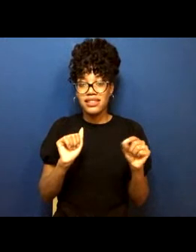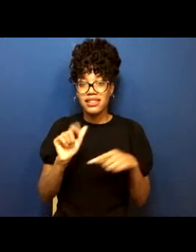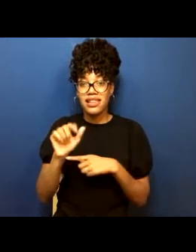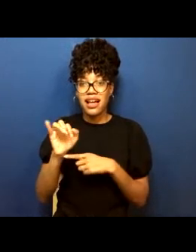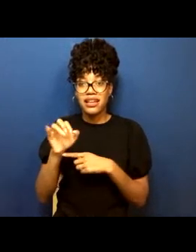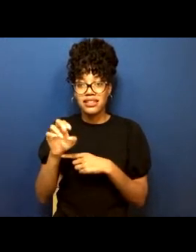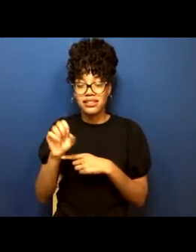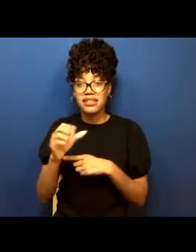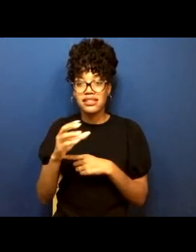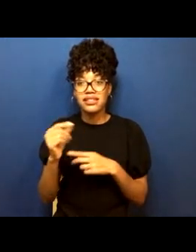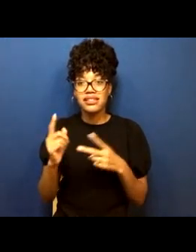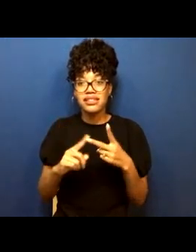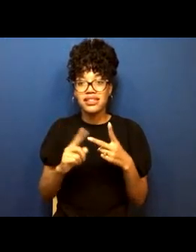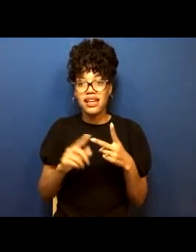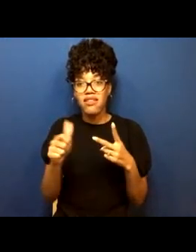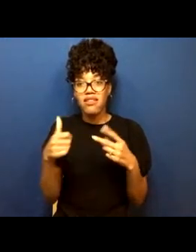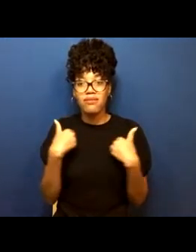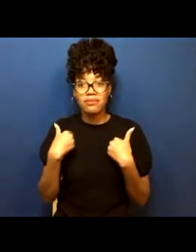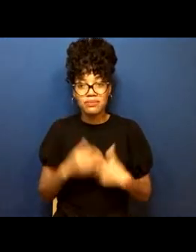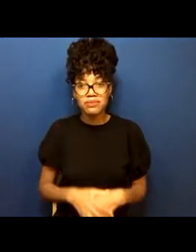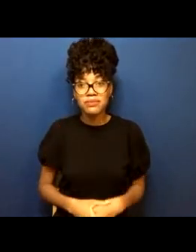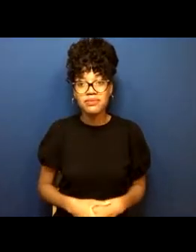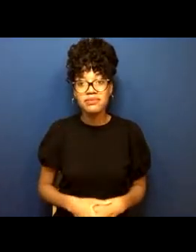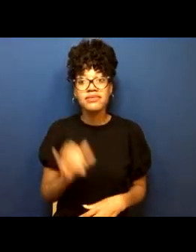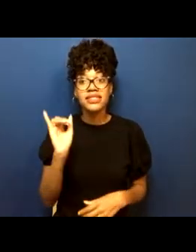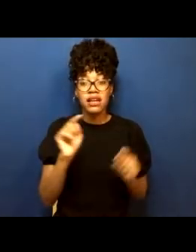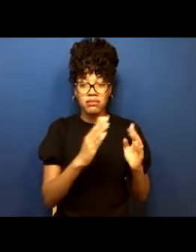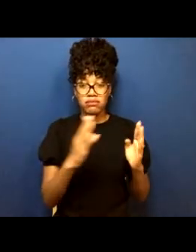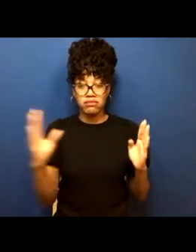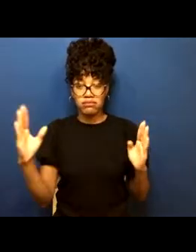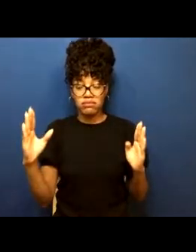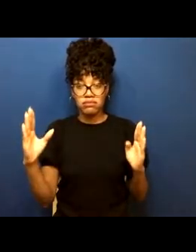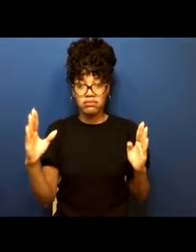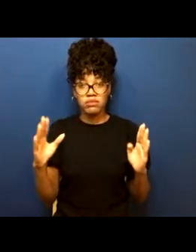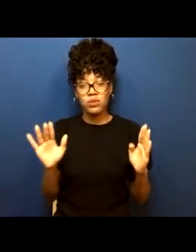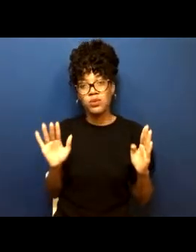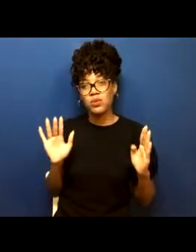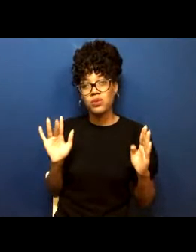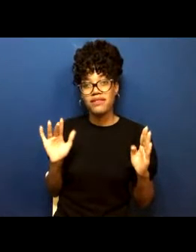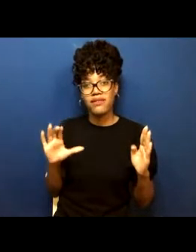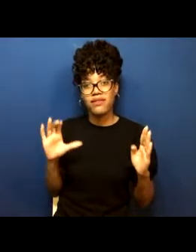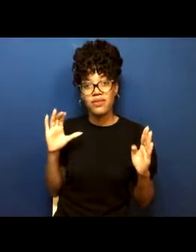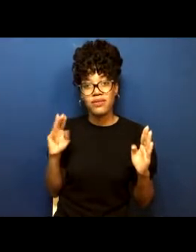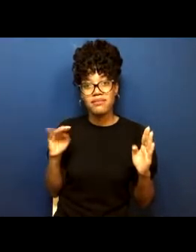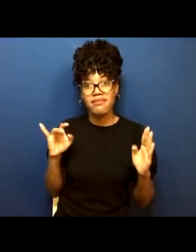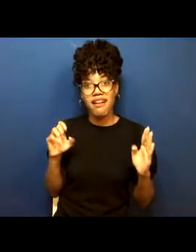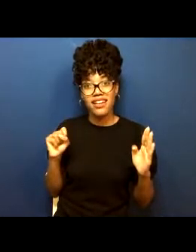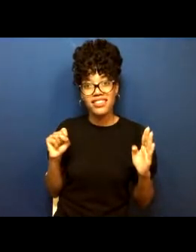That distance of the Southern coastlines and 2,500 miles, which is almost like if you were to take a flight